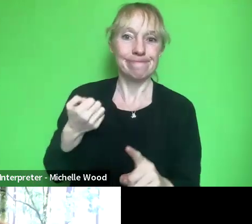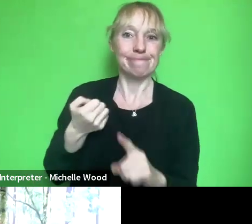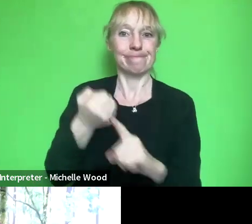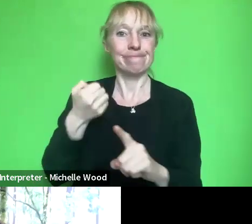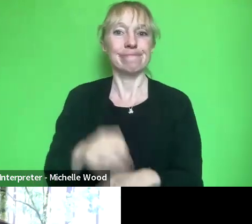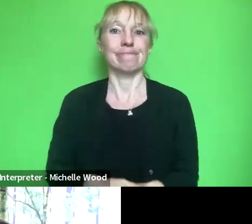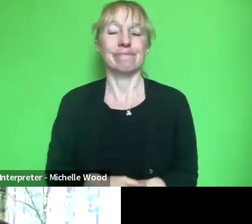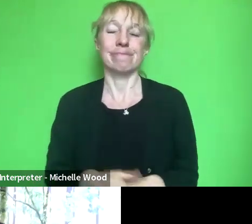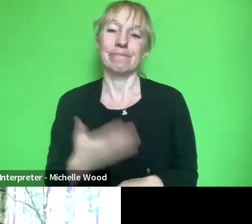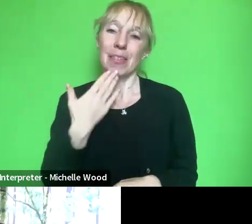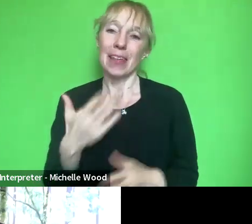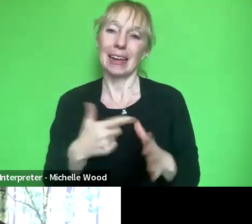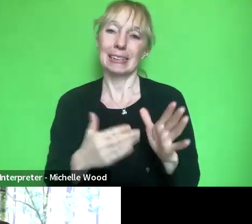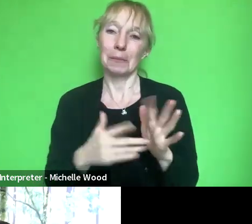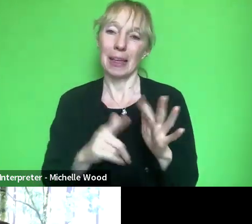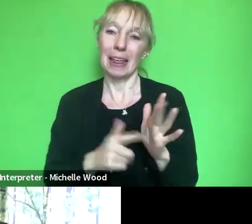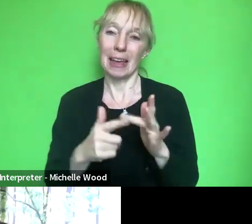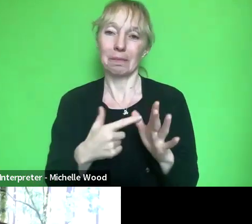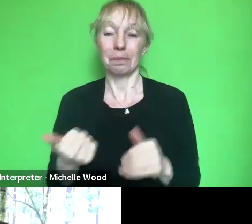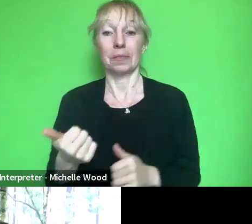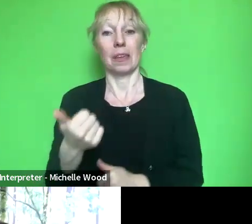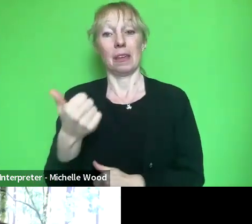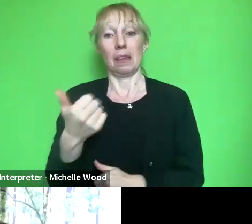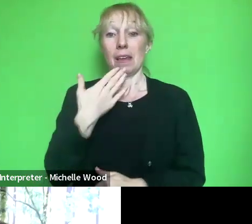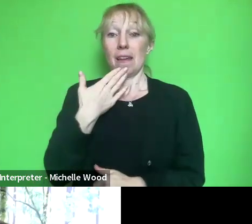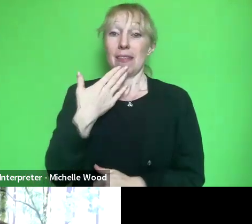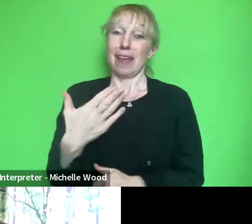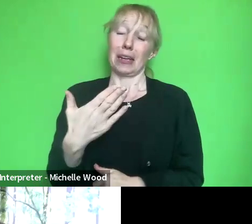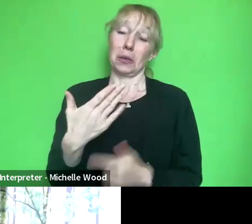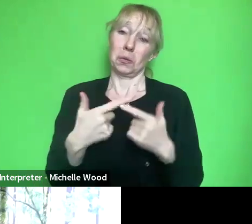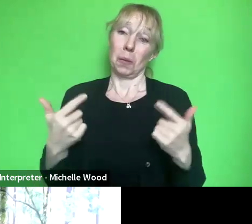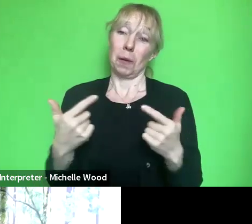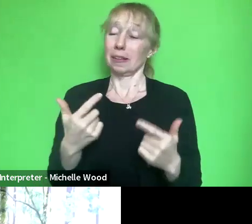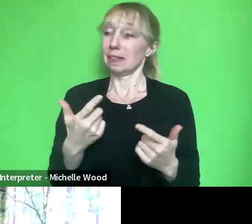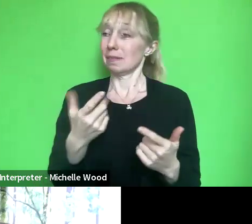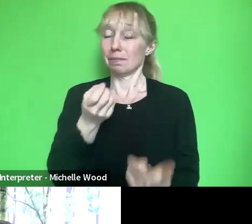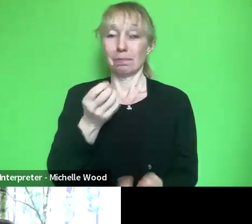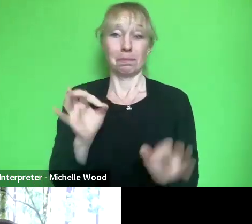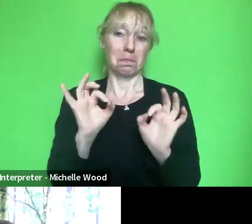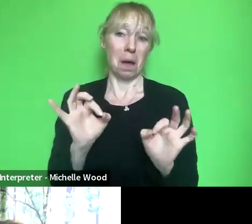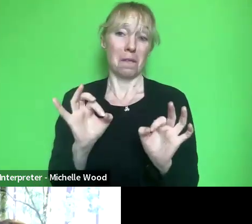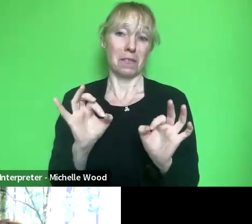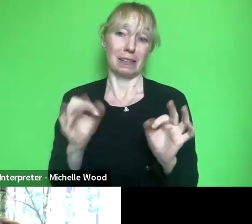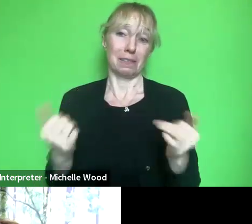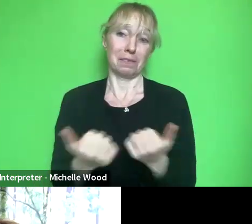Amelia: Thank you so much. That's a lovely note to to end on. I That's so fascinating. I think we've had quite a few